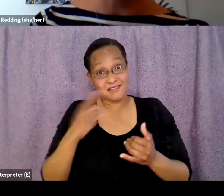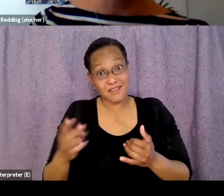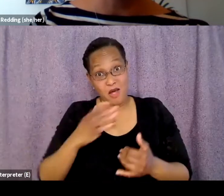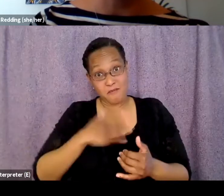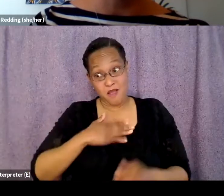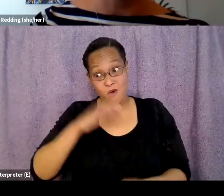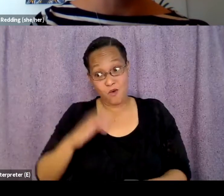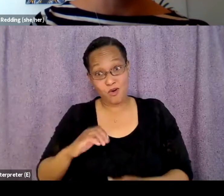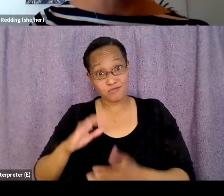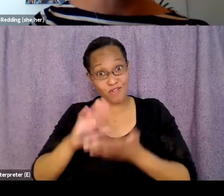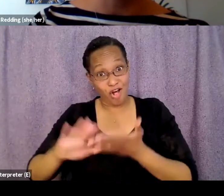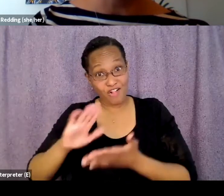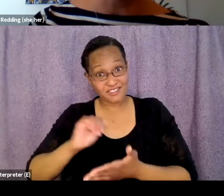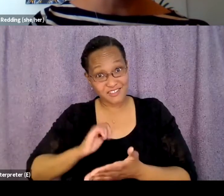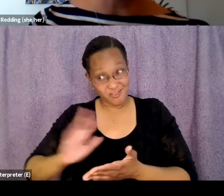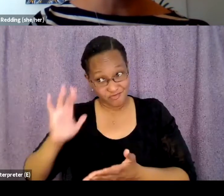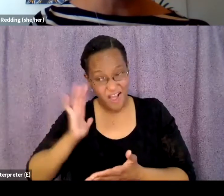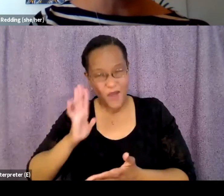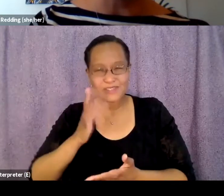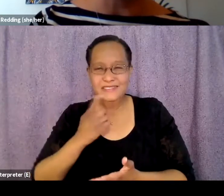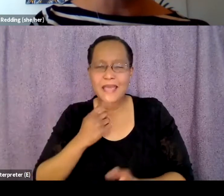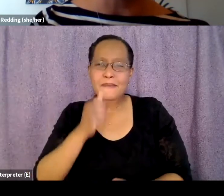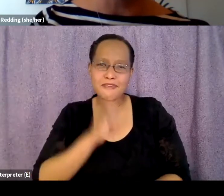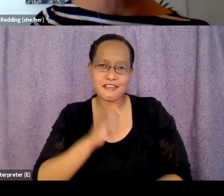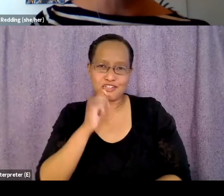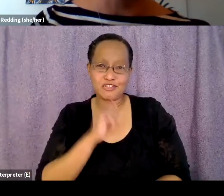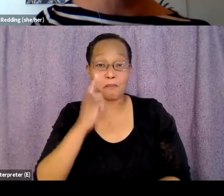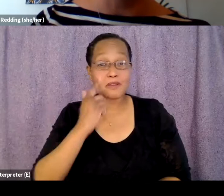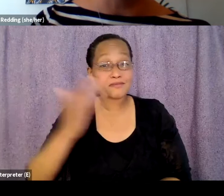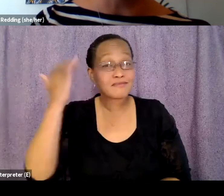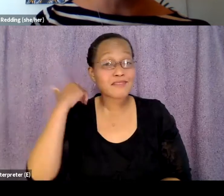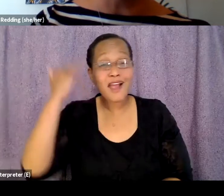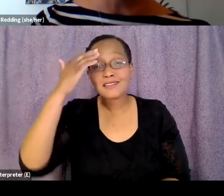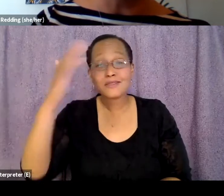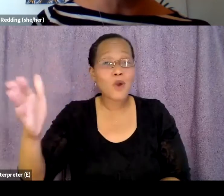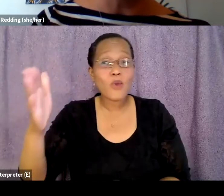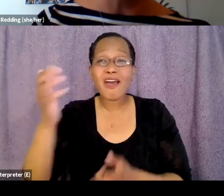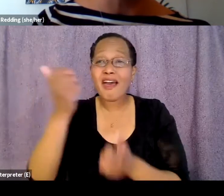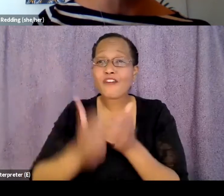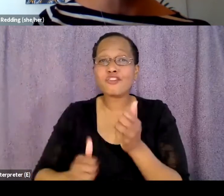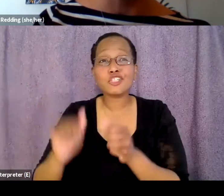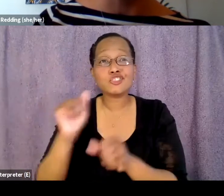Keah Brown: When I didn't know that was every job that I had lost out on or any of the jobs